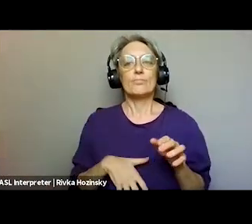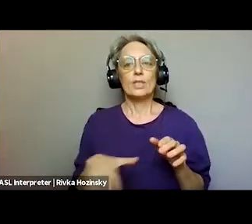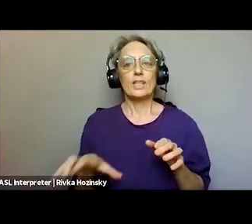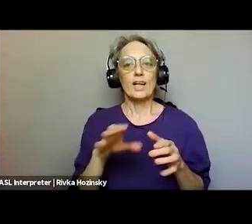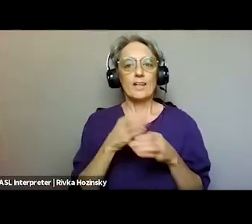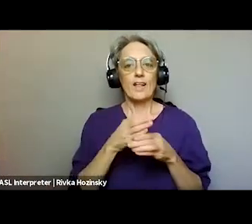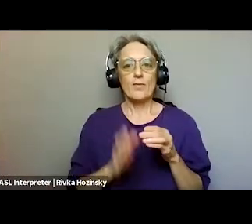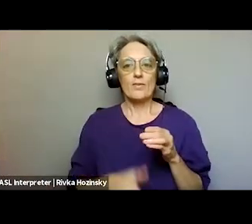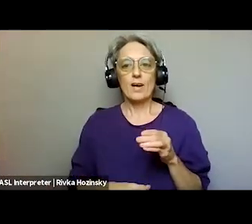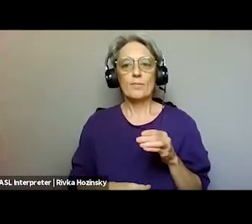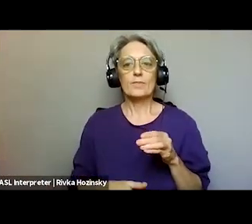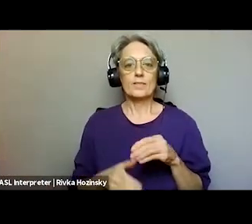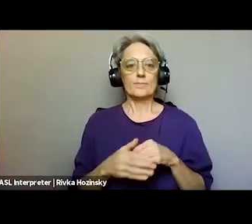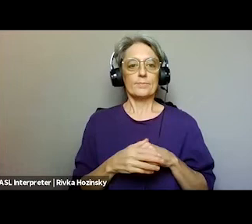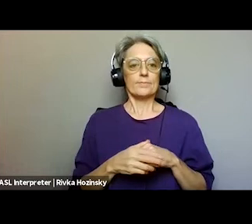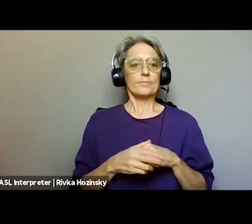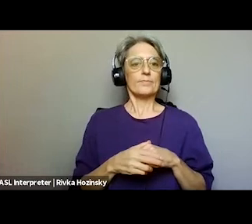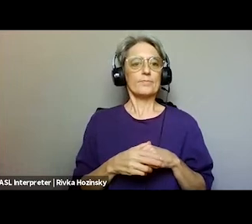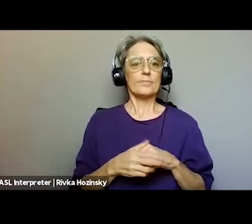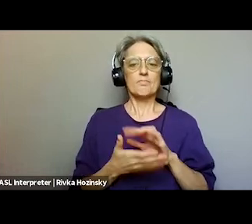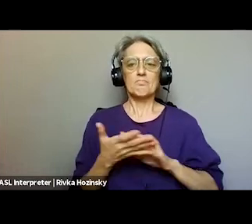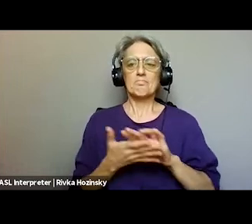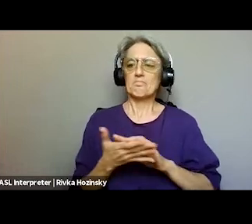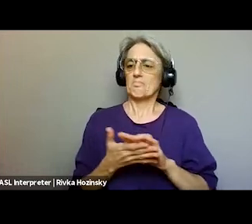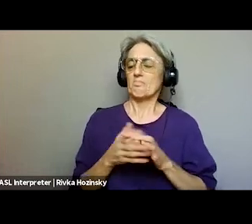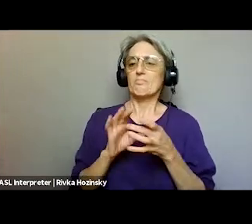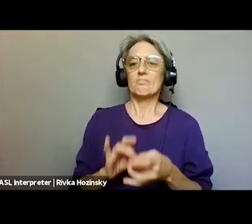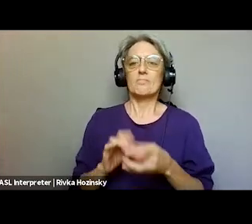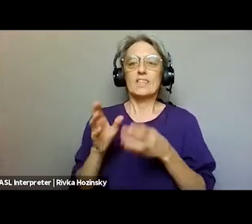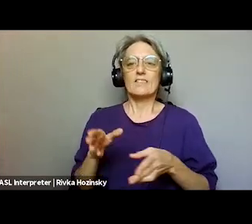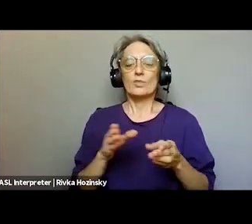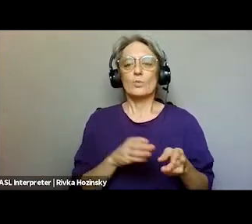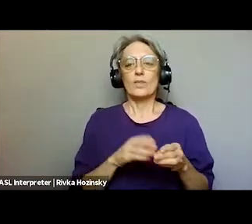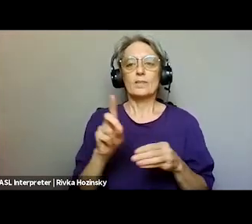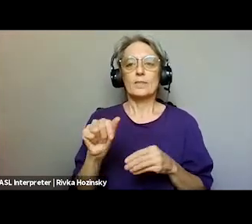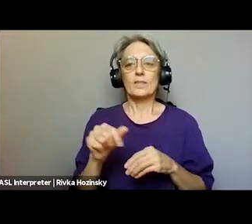care outcomes among individuals with disabilities. I’m going to follow up looking specifically at